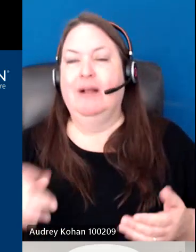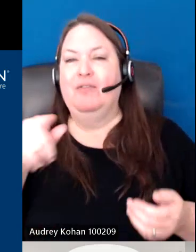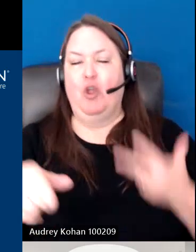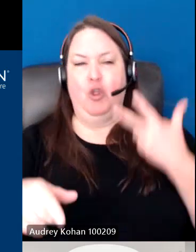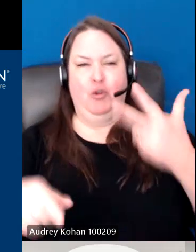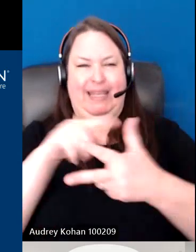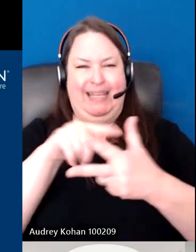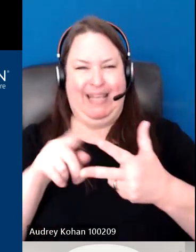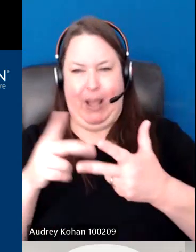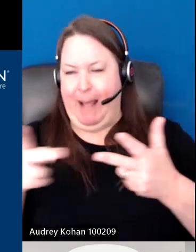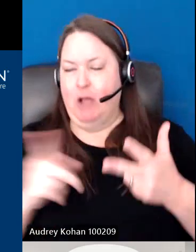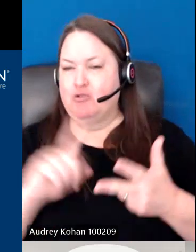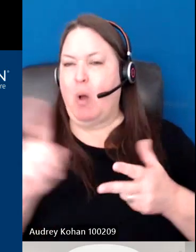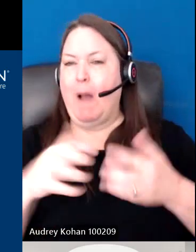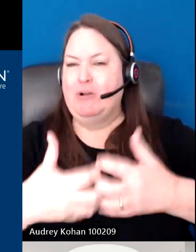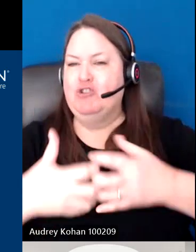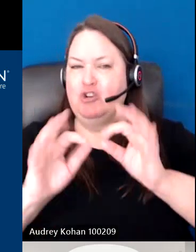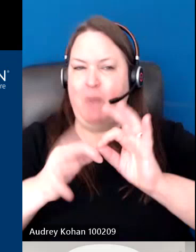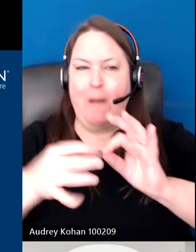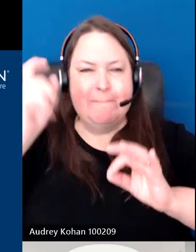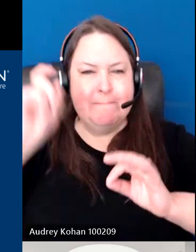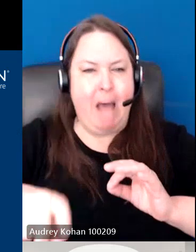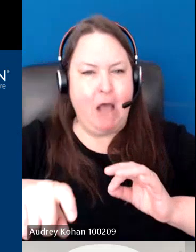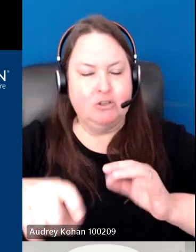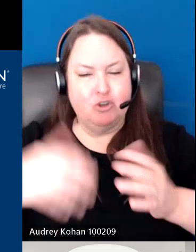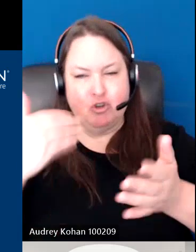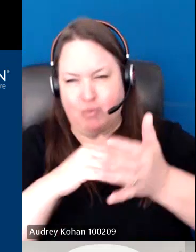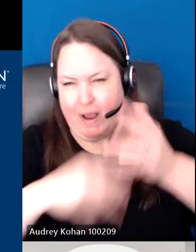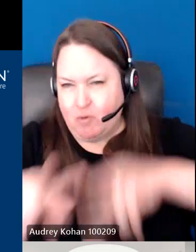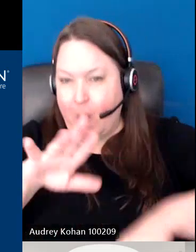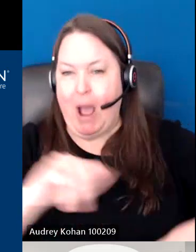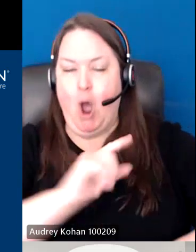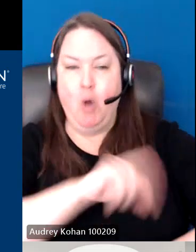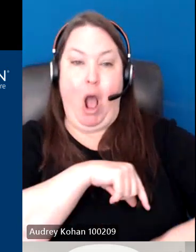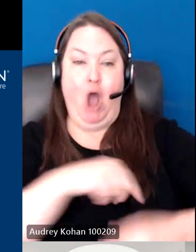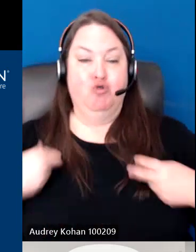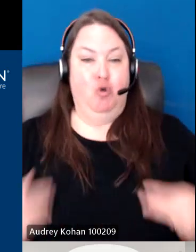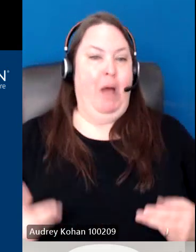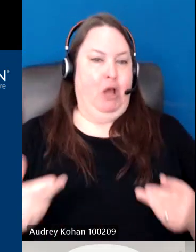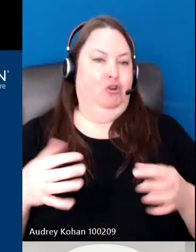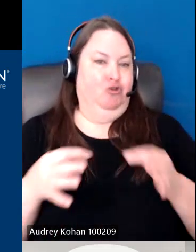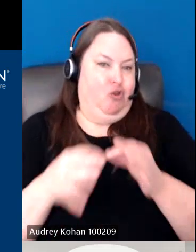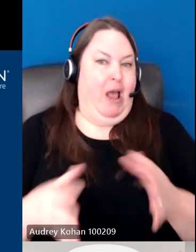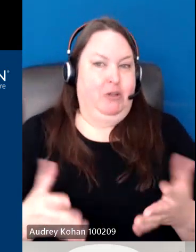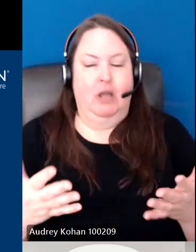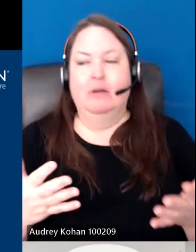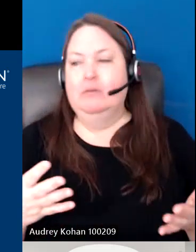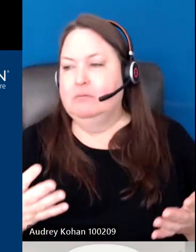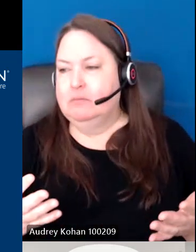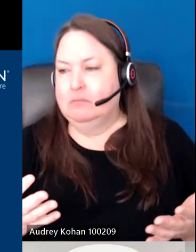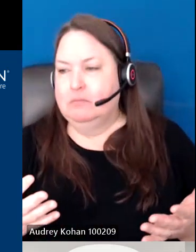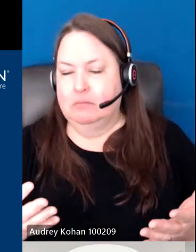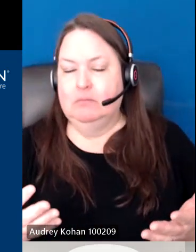which machine translation must be reviewed by a qualified human translator and for for as far as